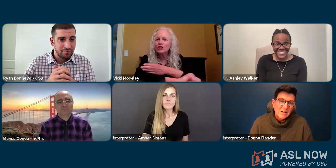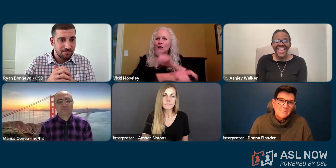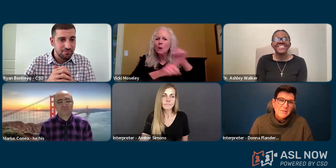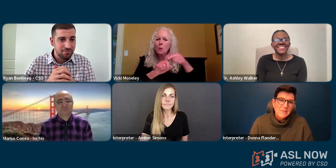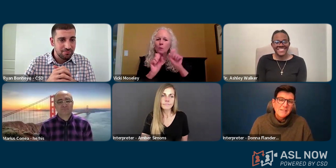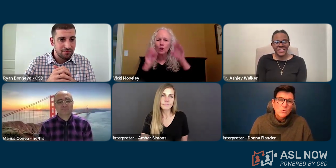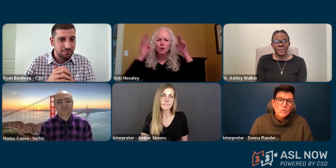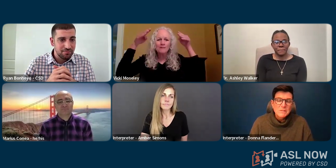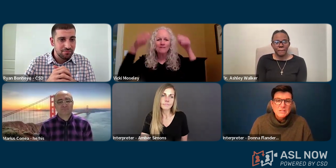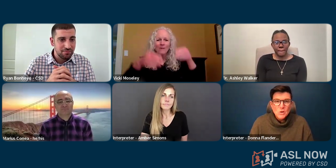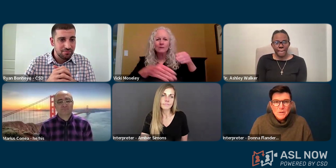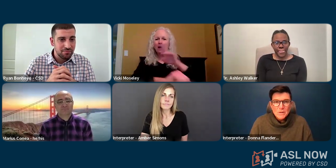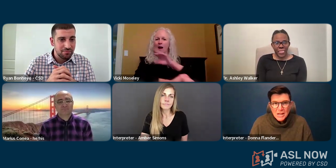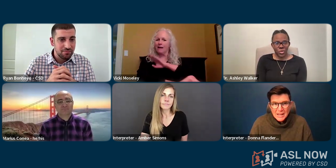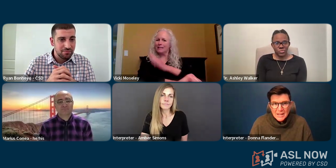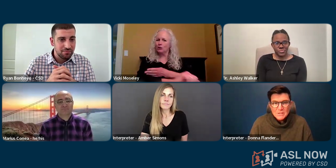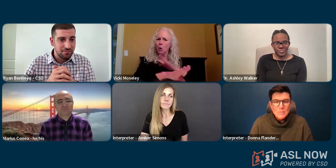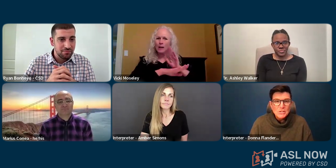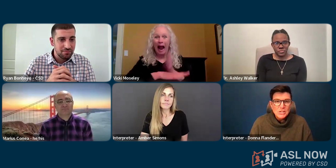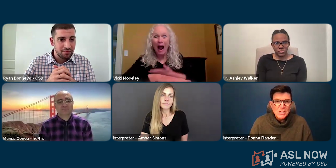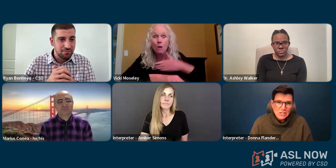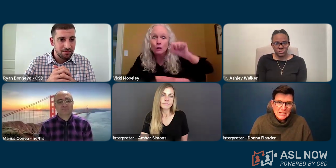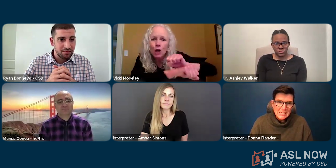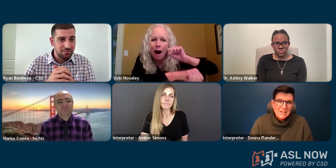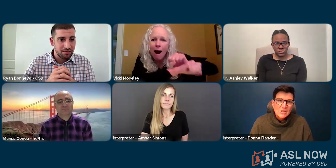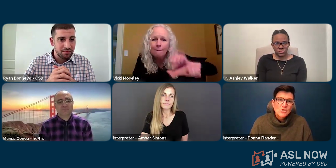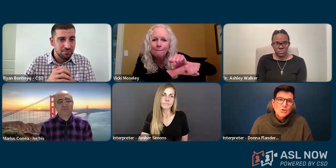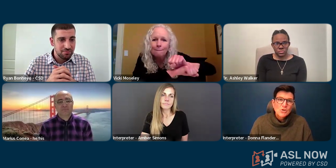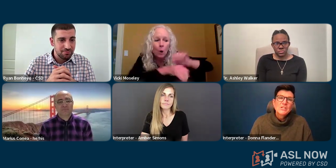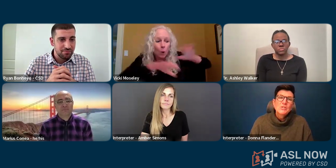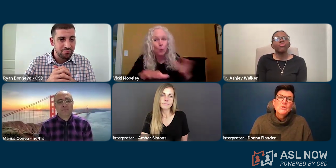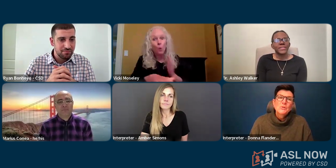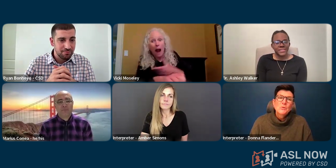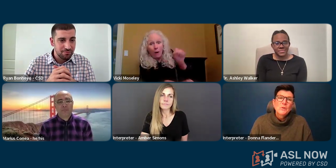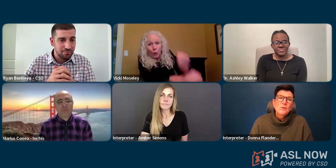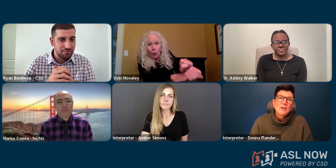I feel like we spend so much time, so much energy trying to,